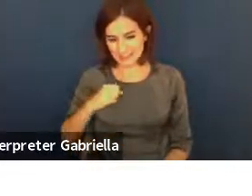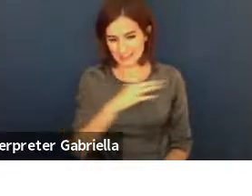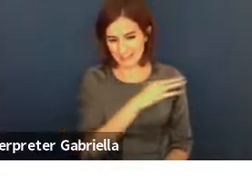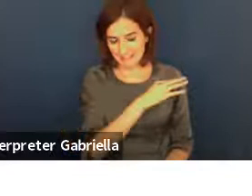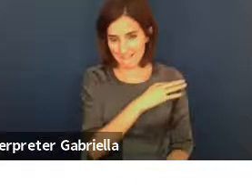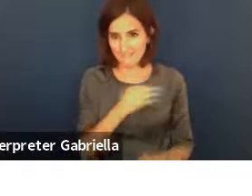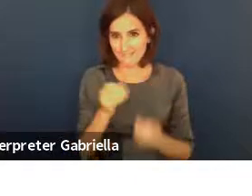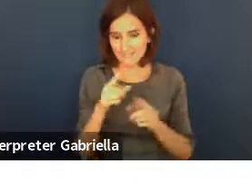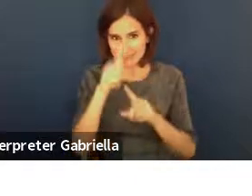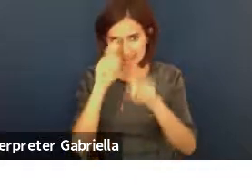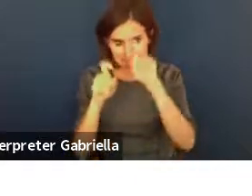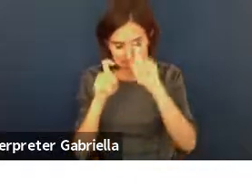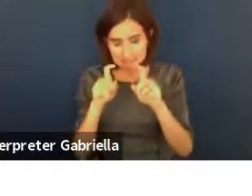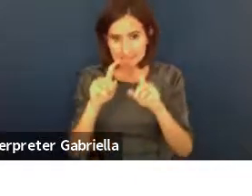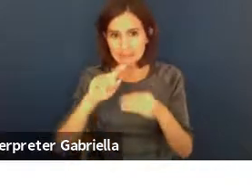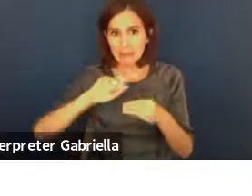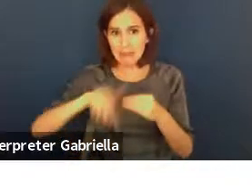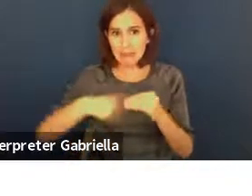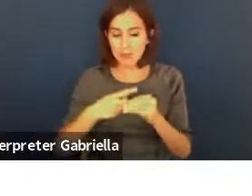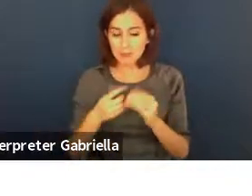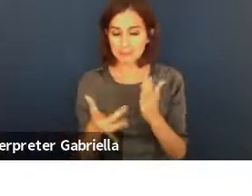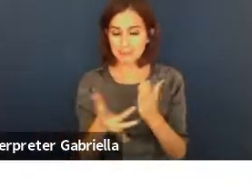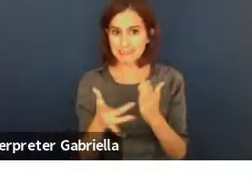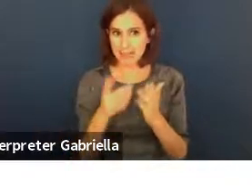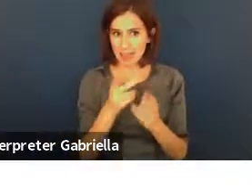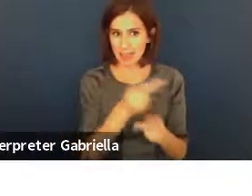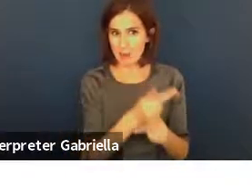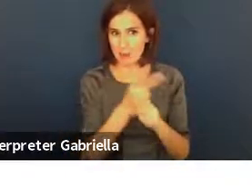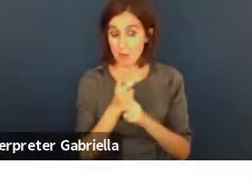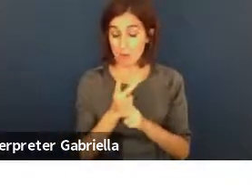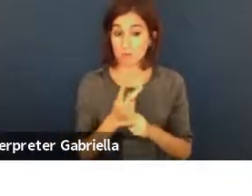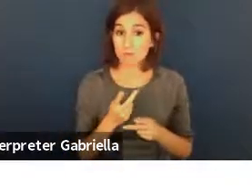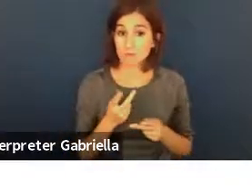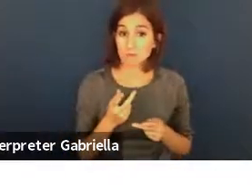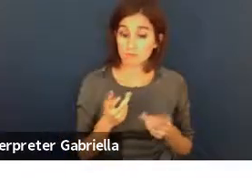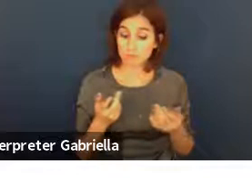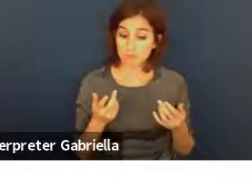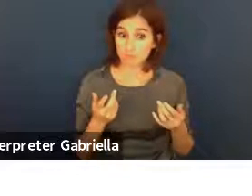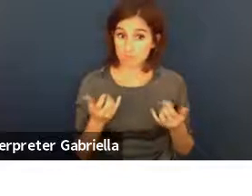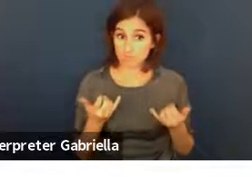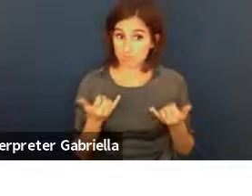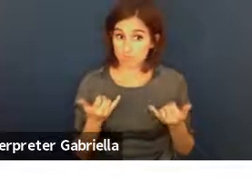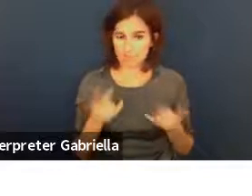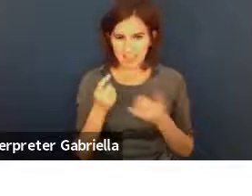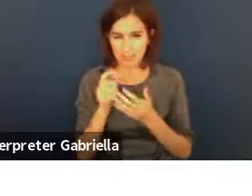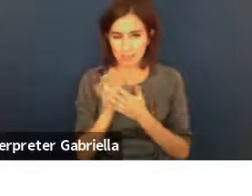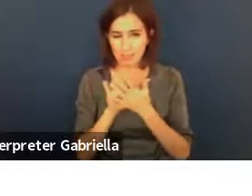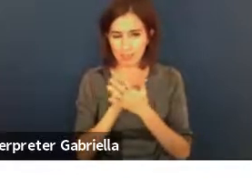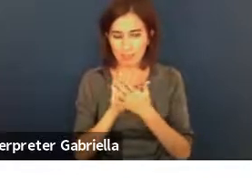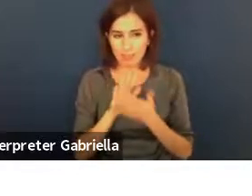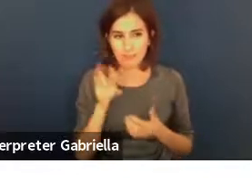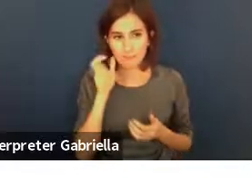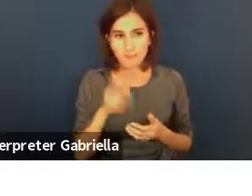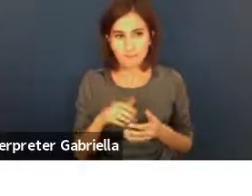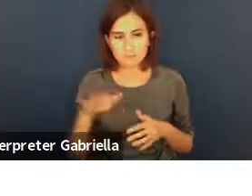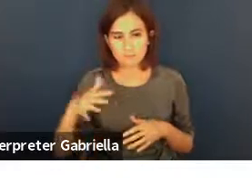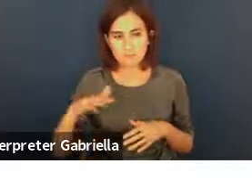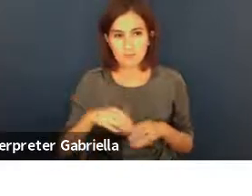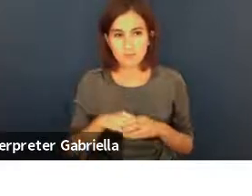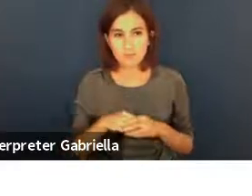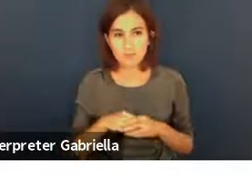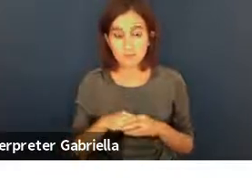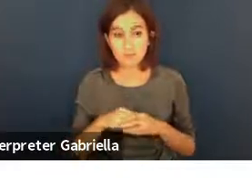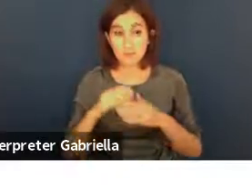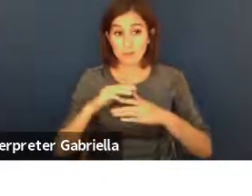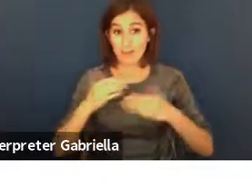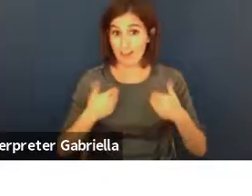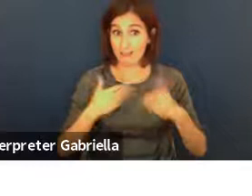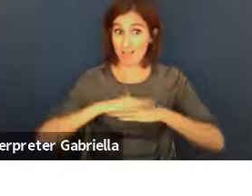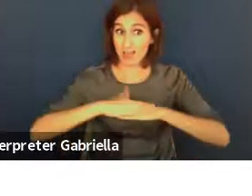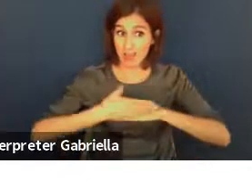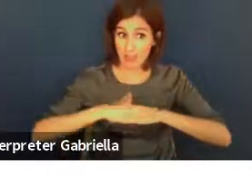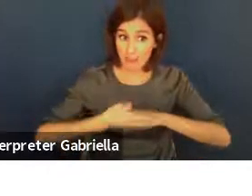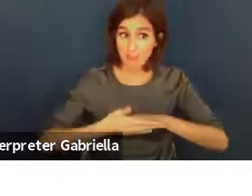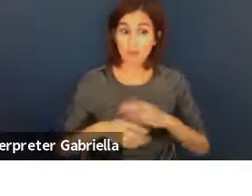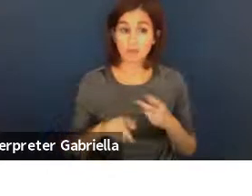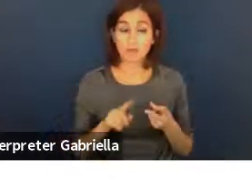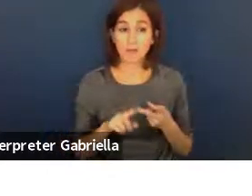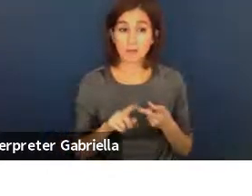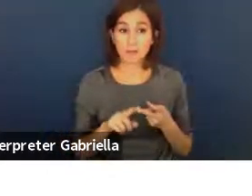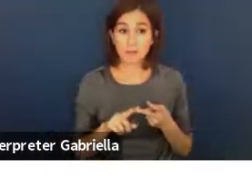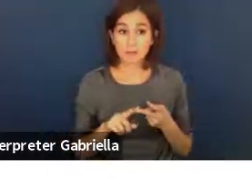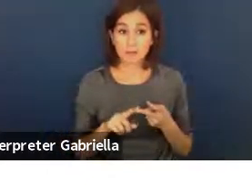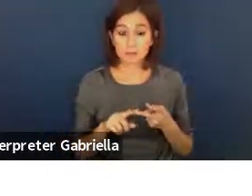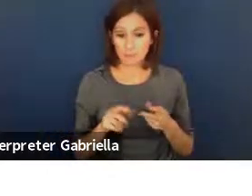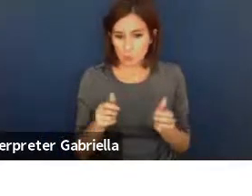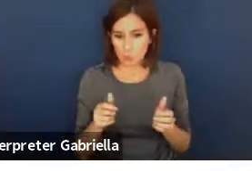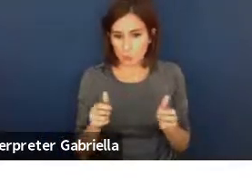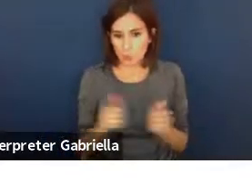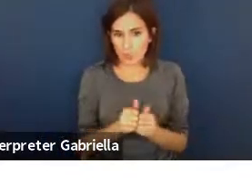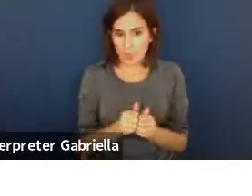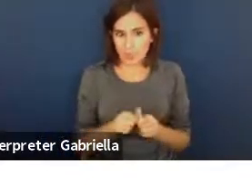Linda Kobashigawa: And so right now we're as of this moment speaking we do have laptops iPads and with keyboards and mobile hotspots available. I know we've